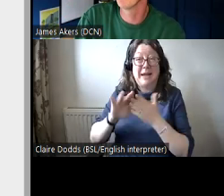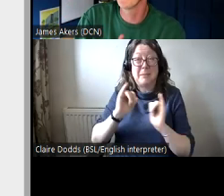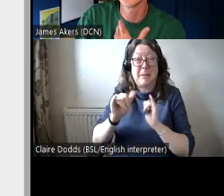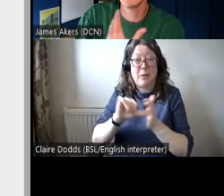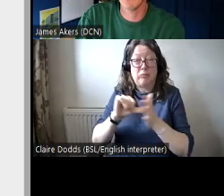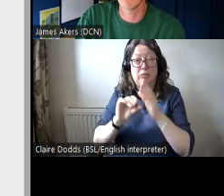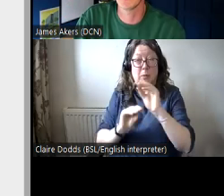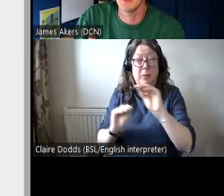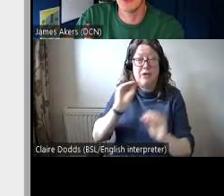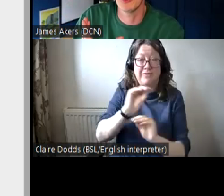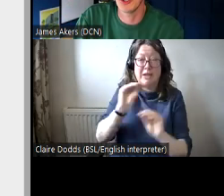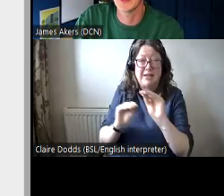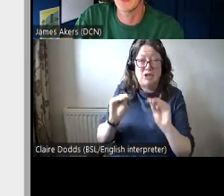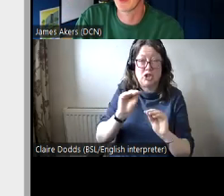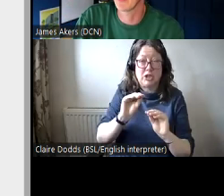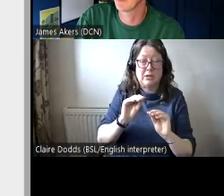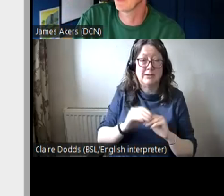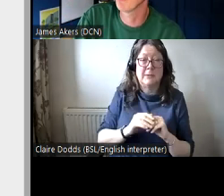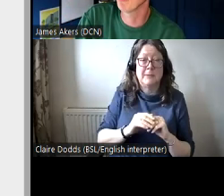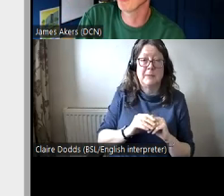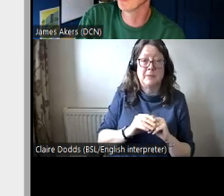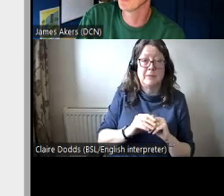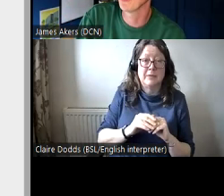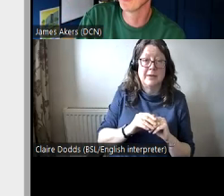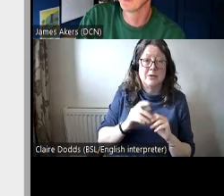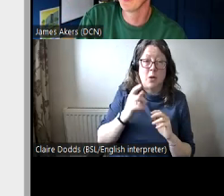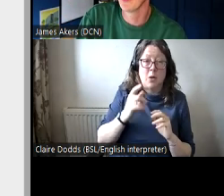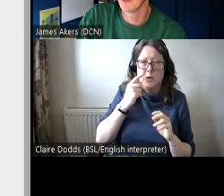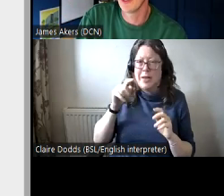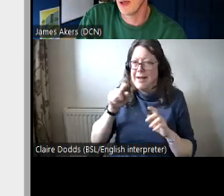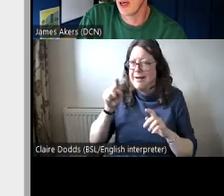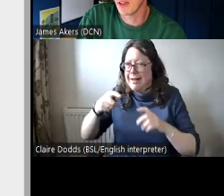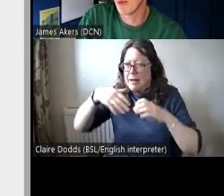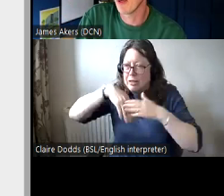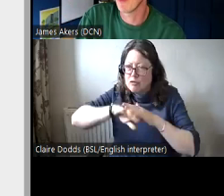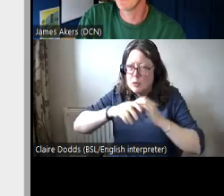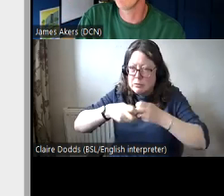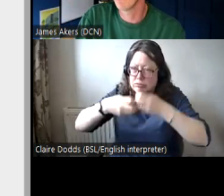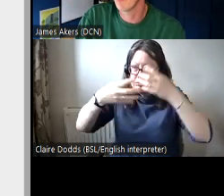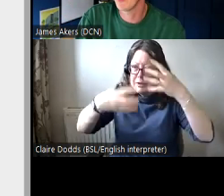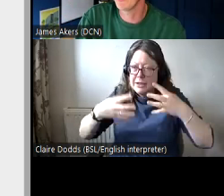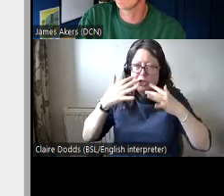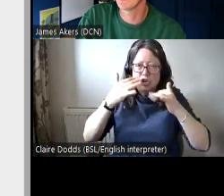which invest it so you can interrogate that data a bit more. Do you have this many web pages?